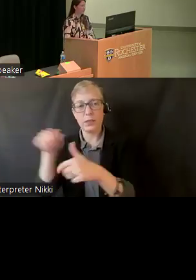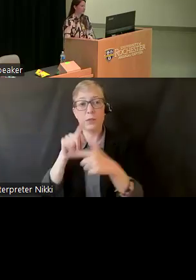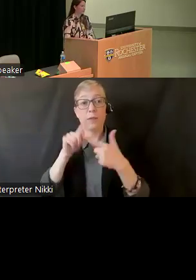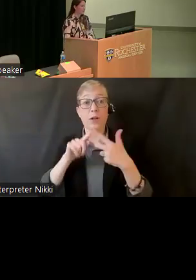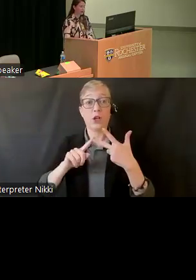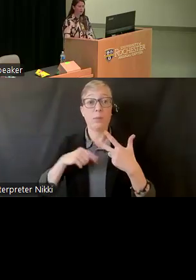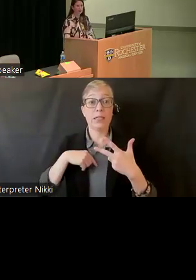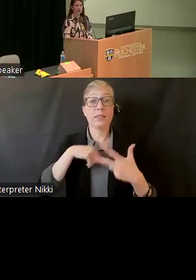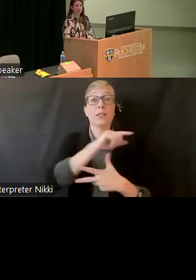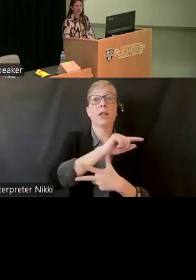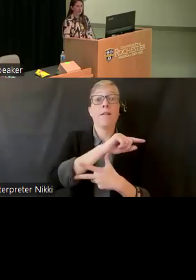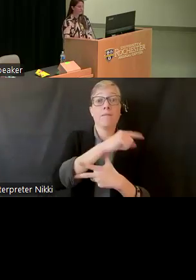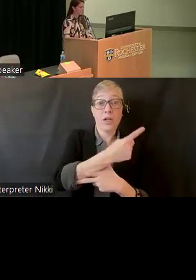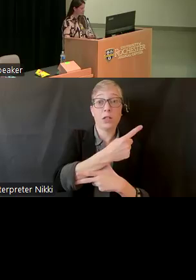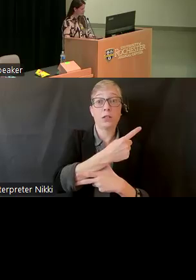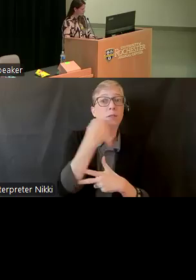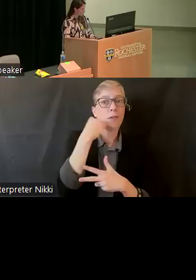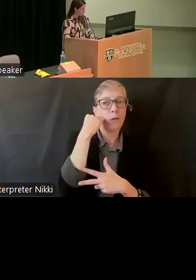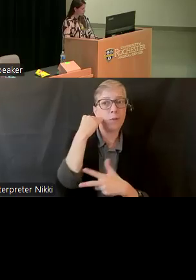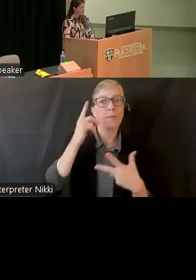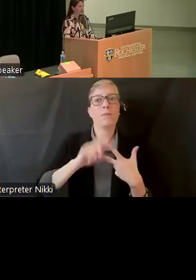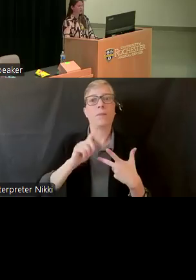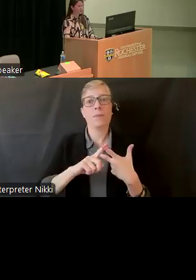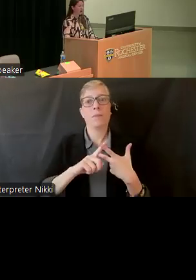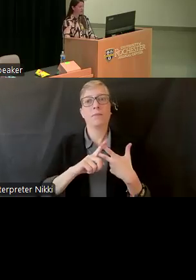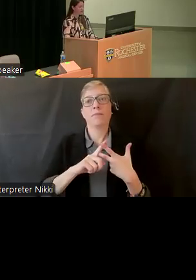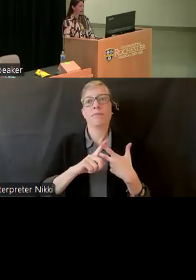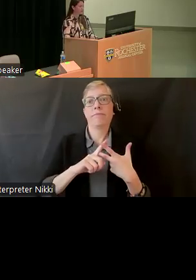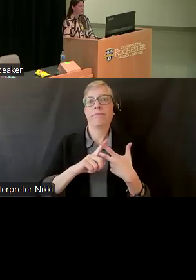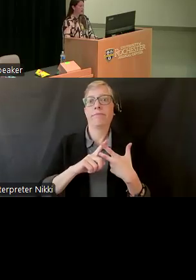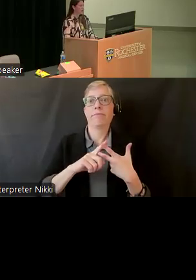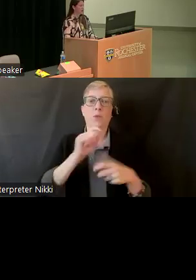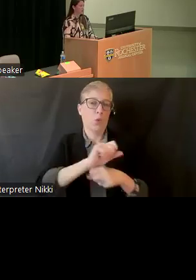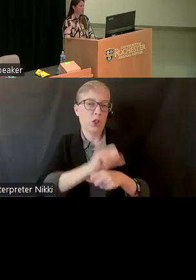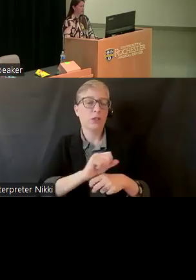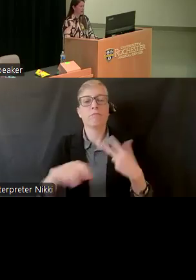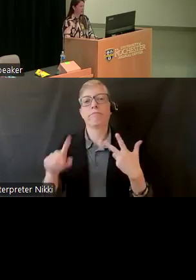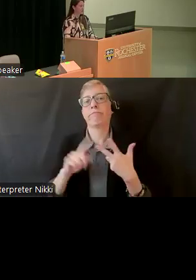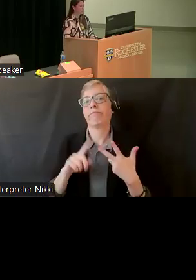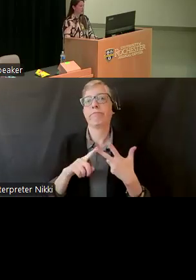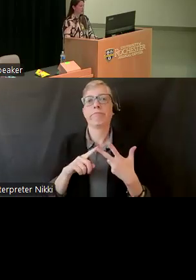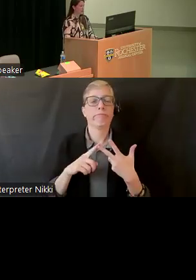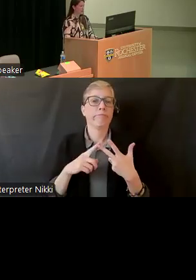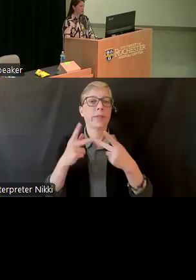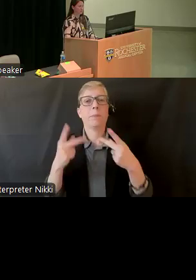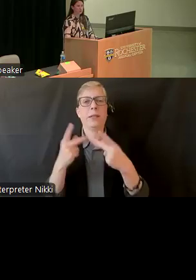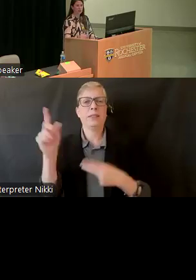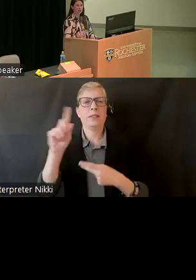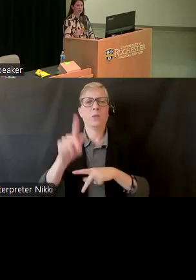whether it's a park or a restaurant or a coffee shop uh and so we've had opportunity to help folks